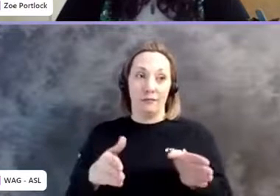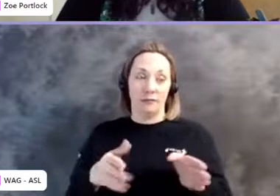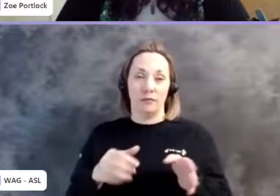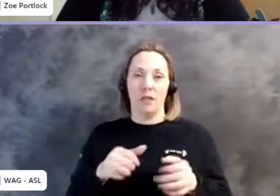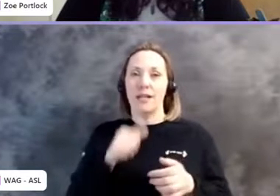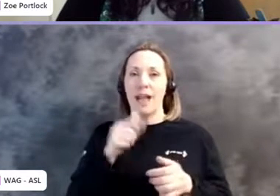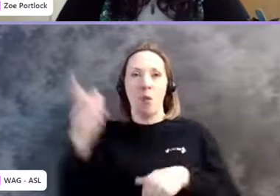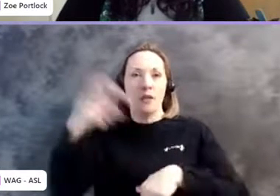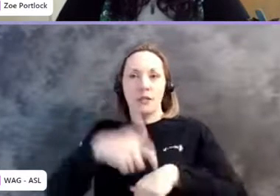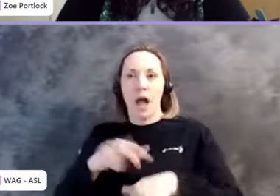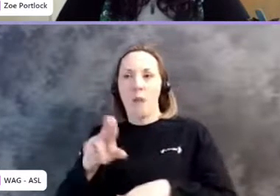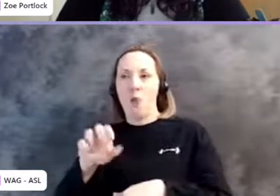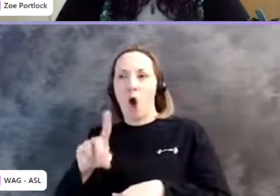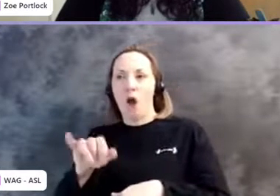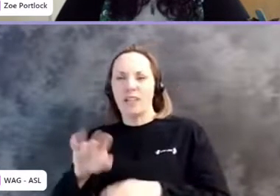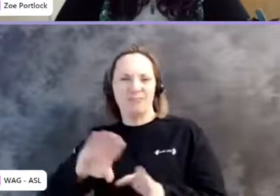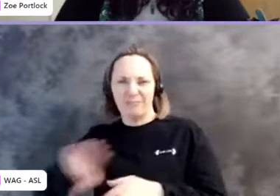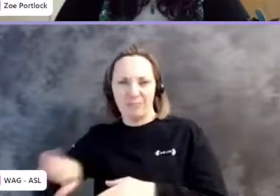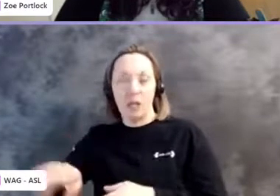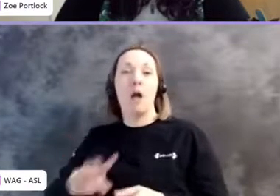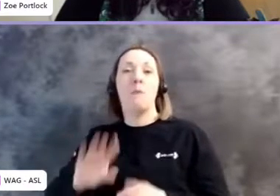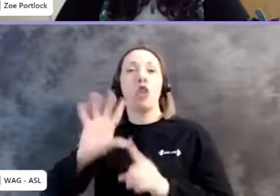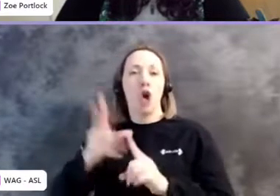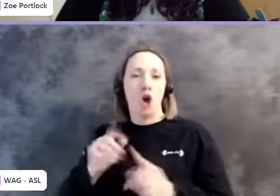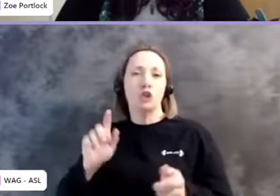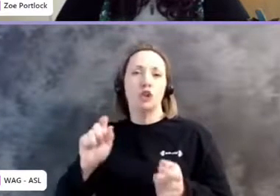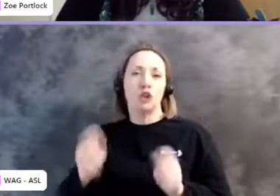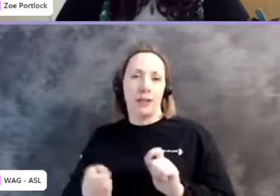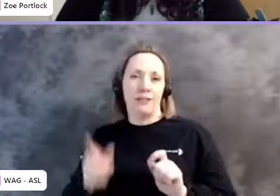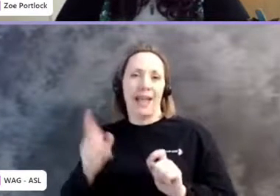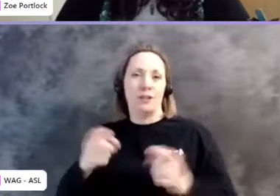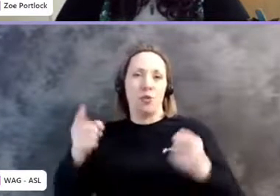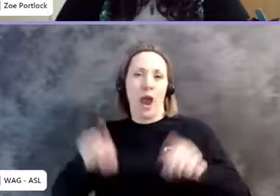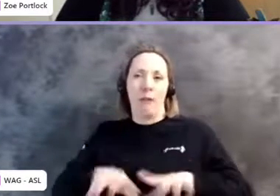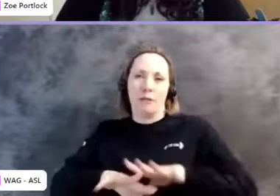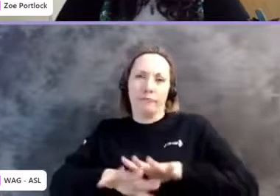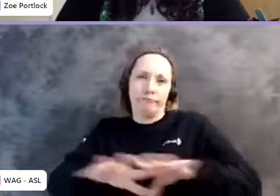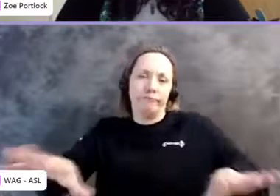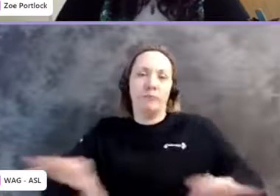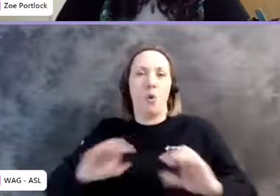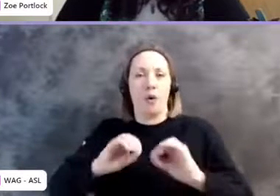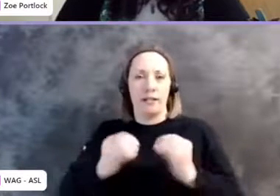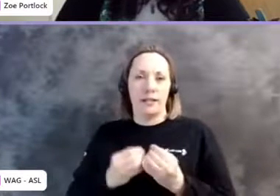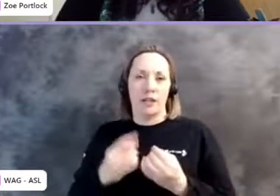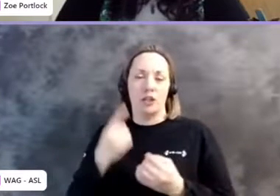big transformational change. And just highlighting that it's a culture shift rather than this one time project to